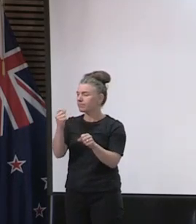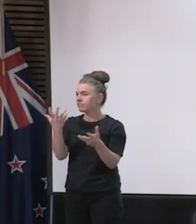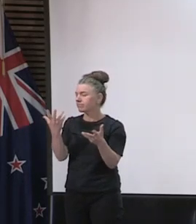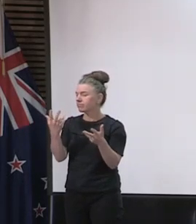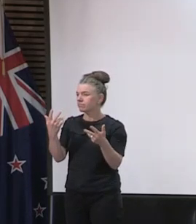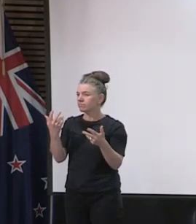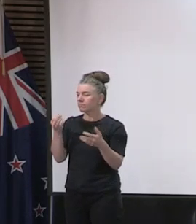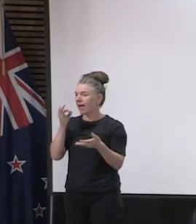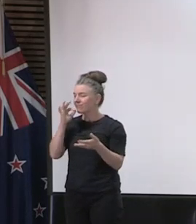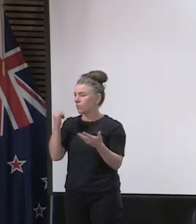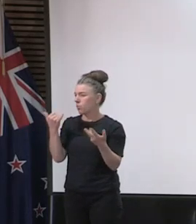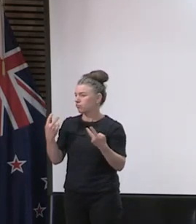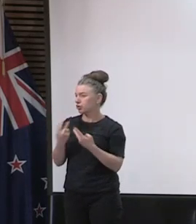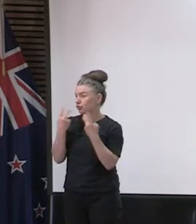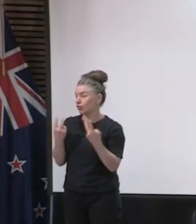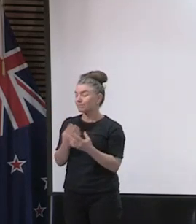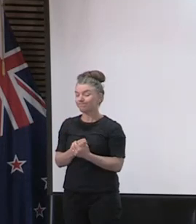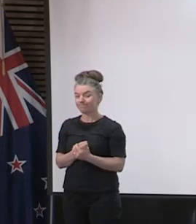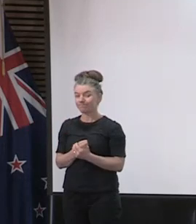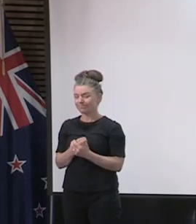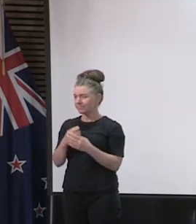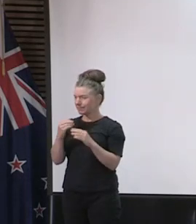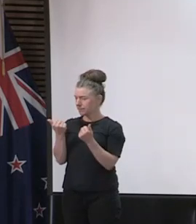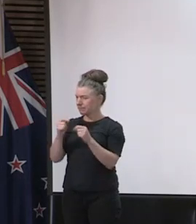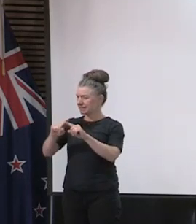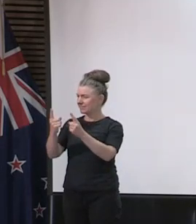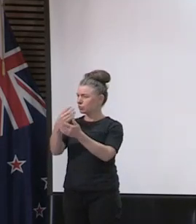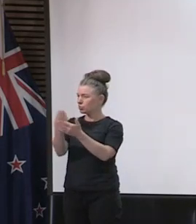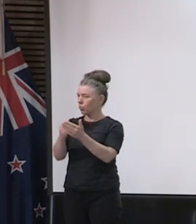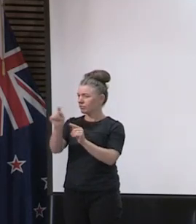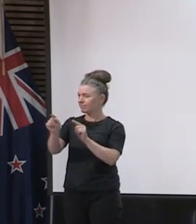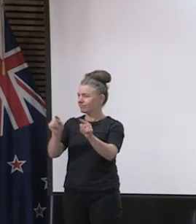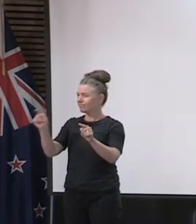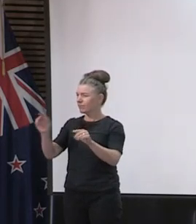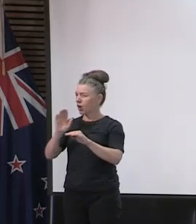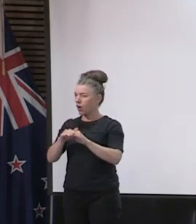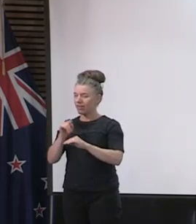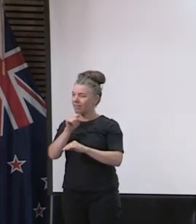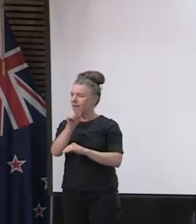are strict rules around seating within different parts